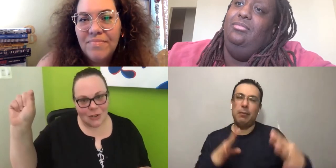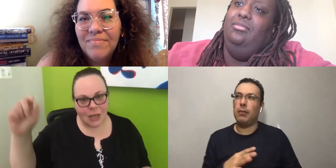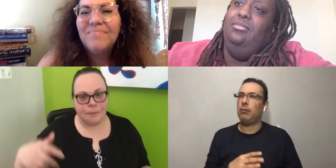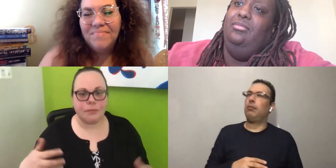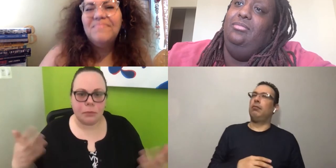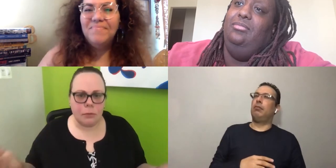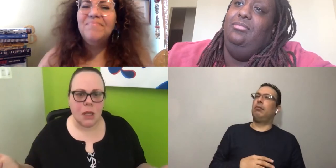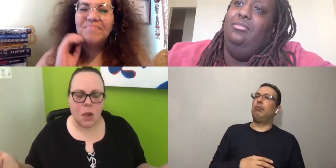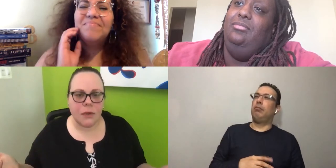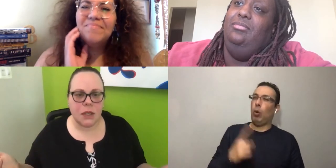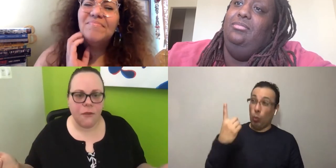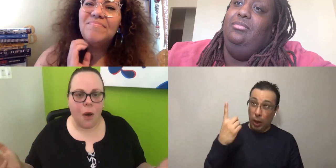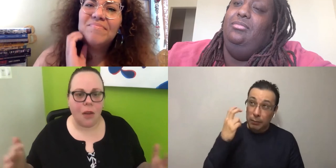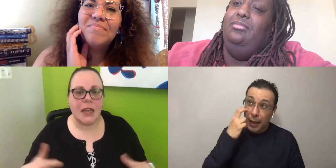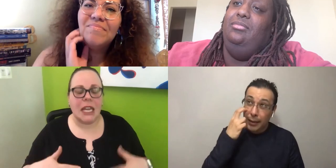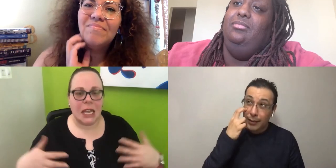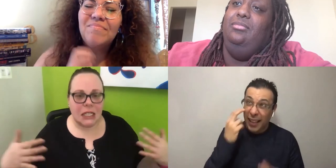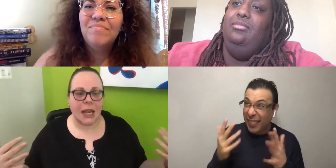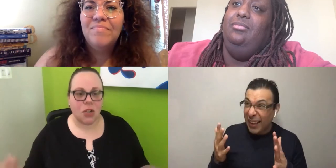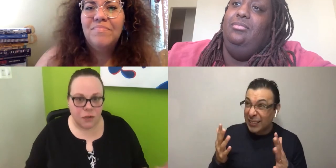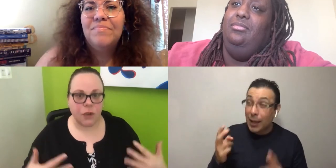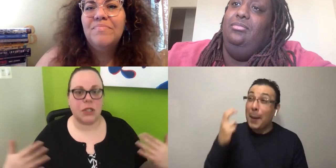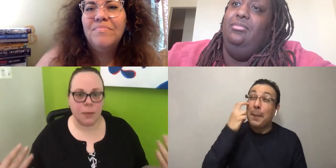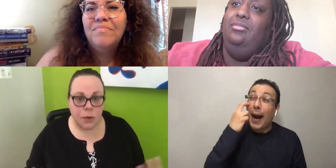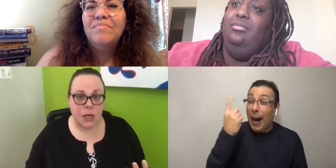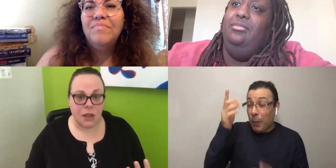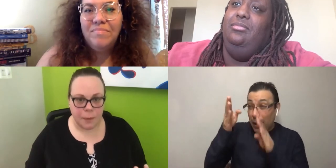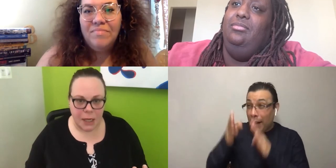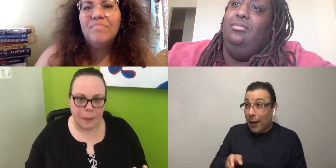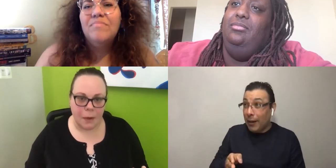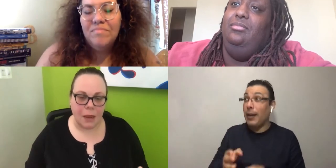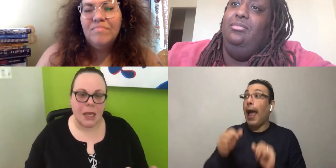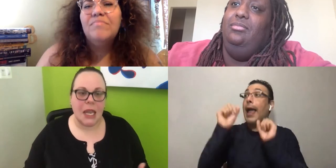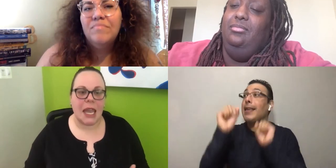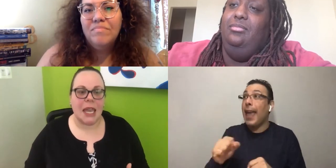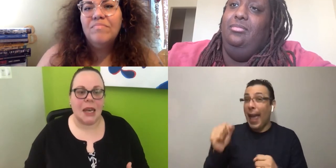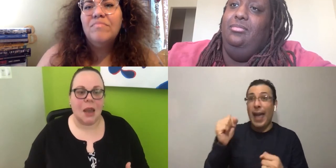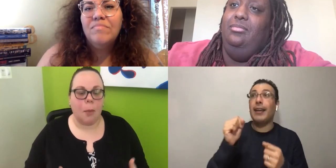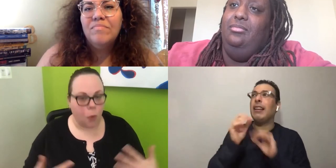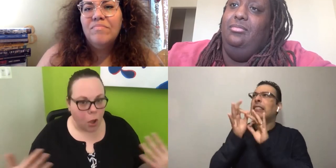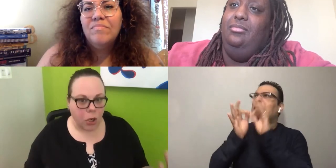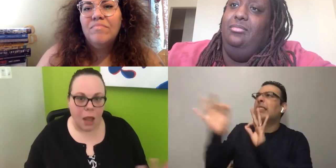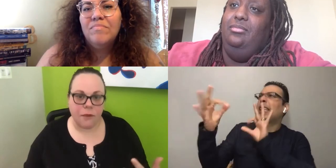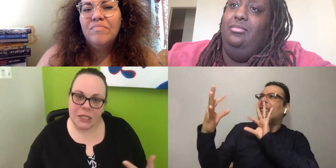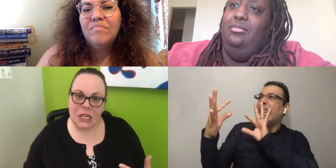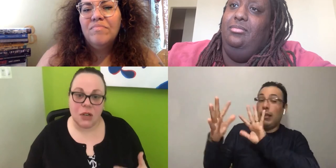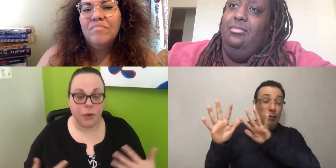You have to involve an entire diverse community of people in a broader conversation from the get go,